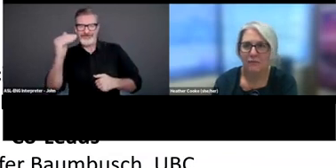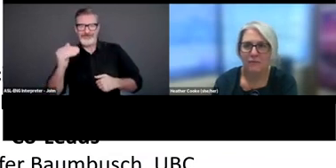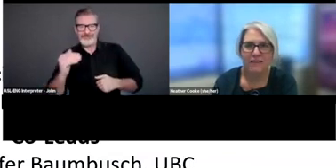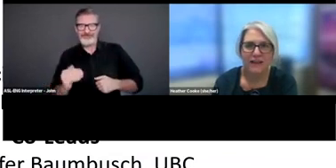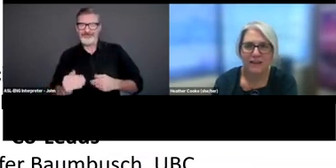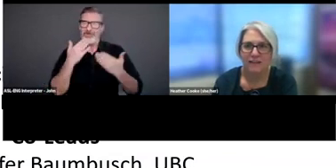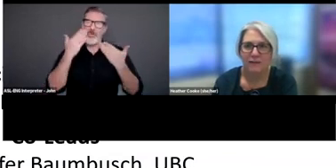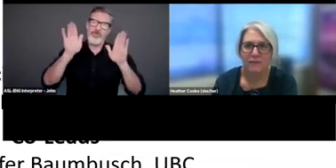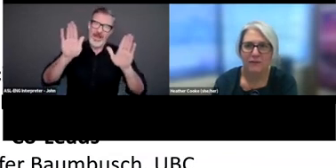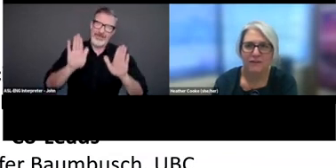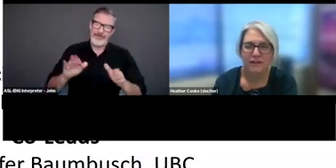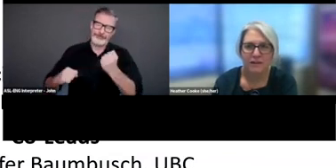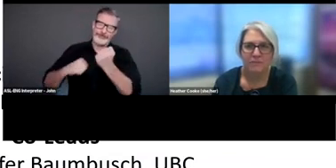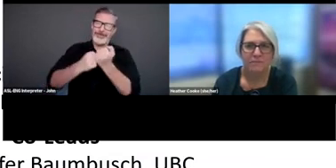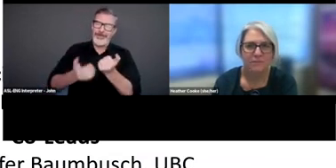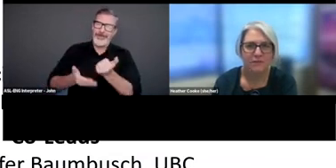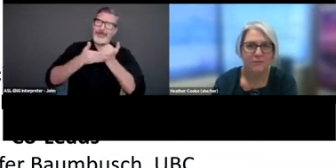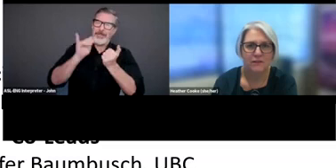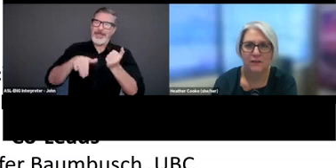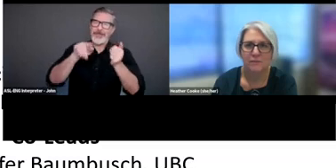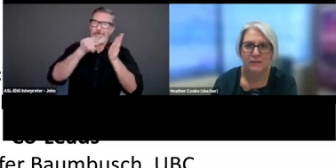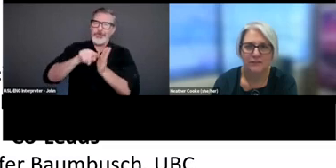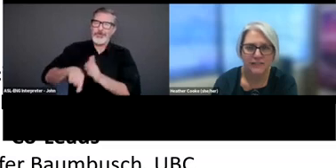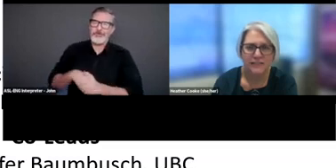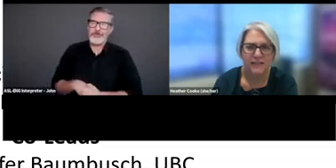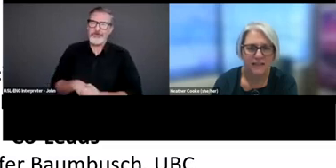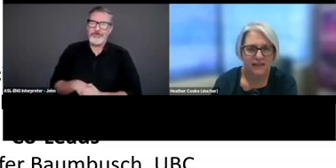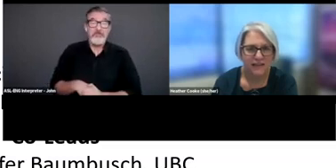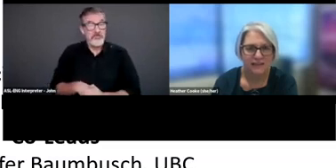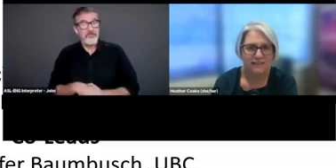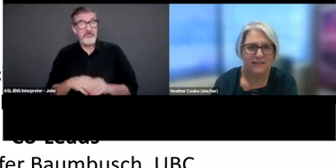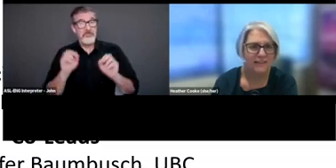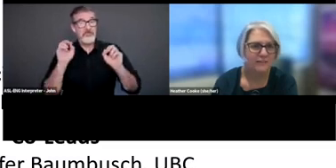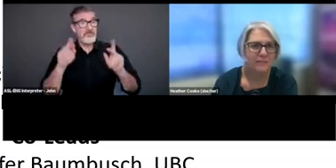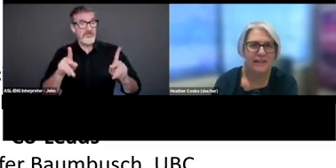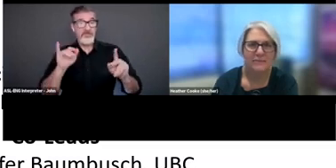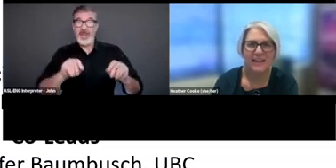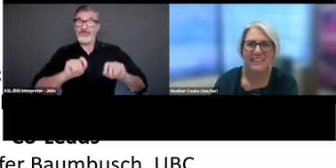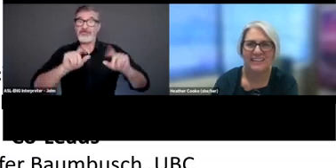And with that, I will stop sharing my screen and turn it back to Peggy.